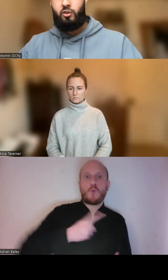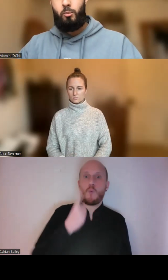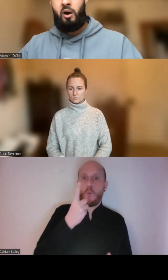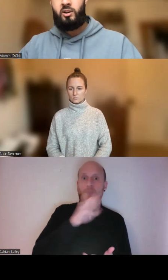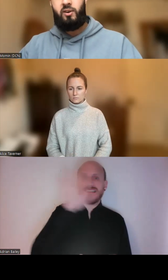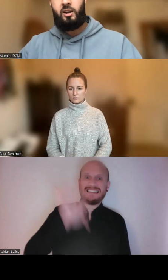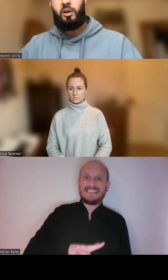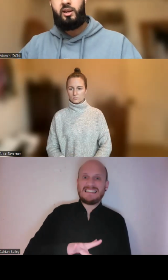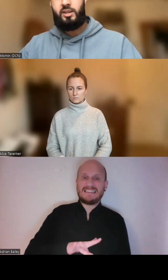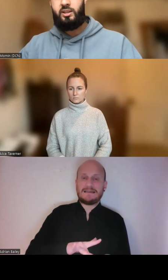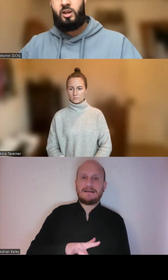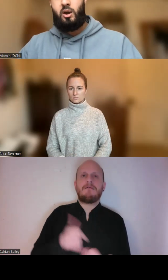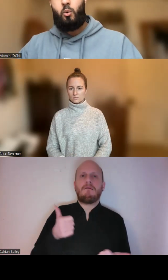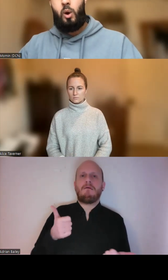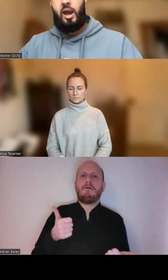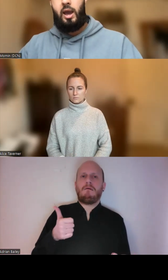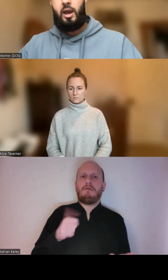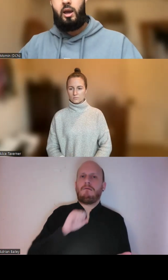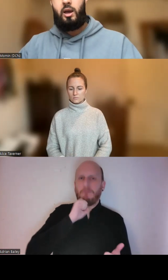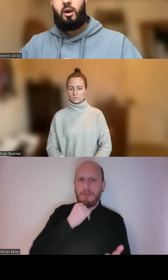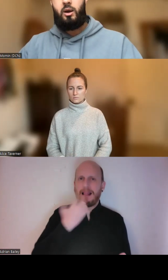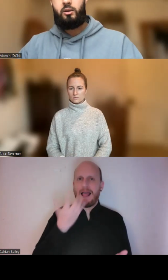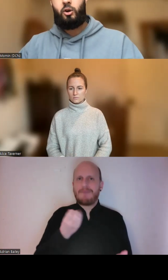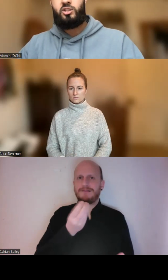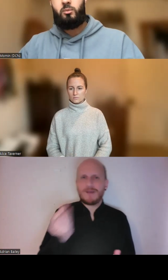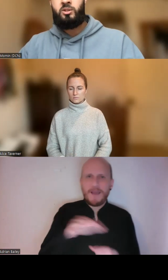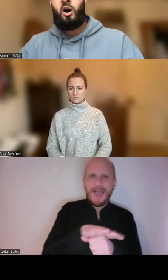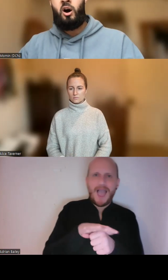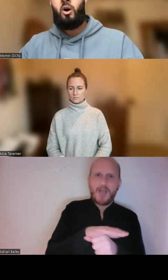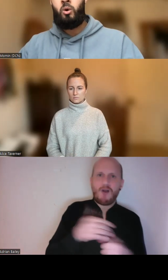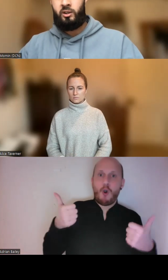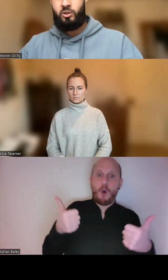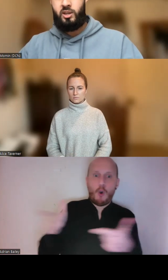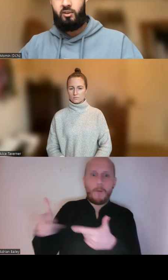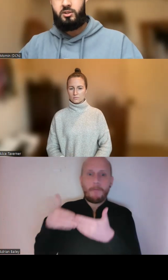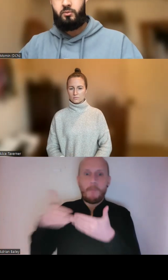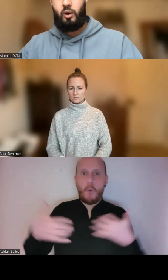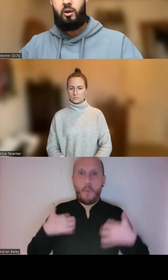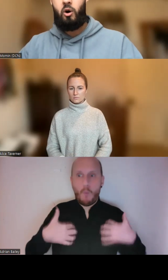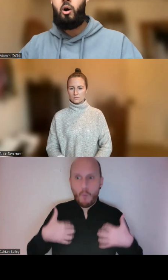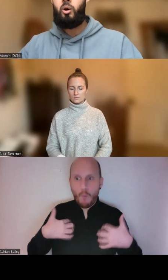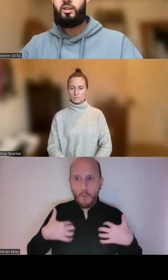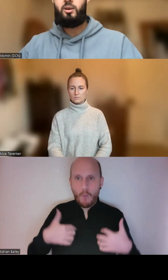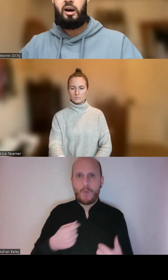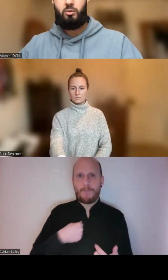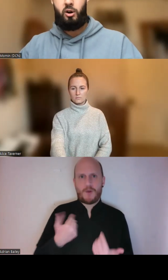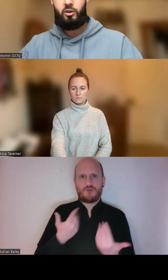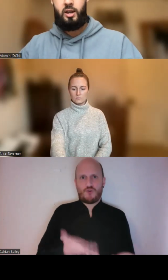you're bound to find places where customers are wanting your service or are wanting to buy your product.